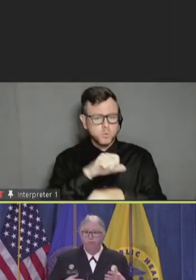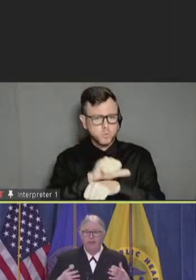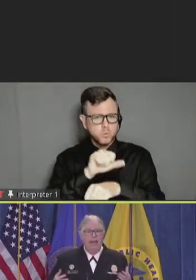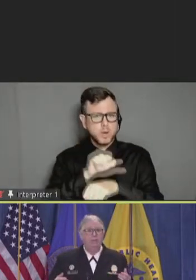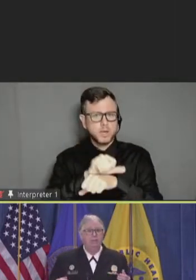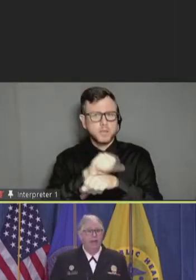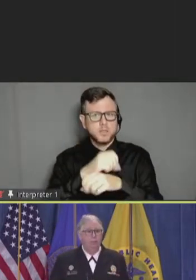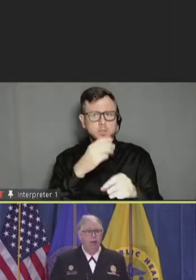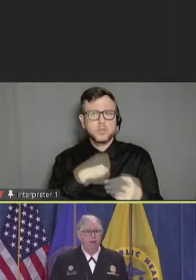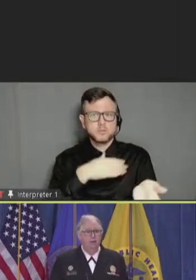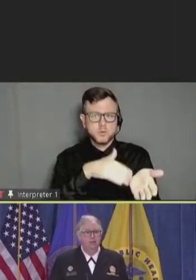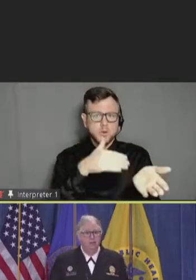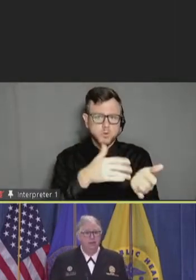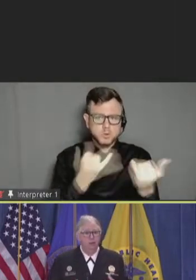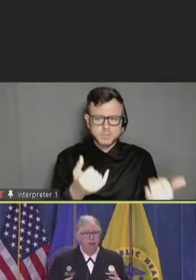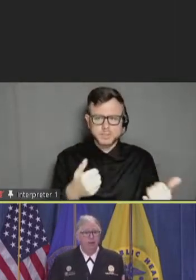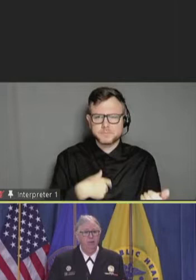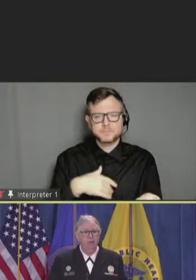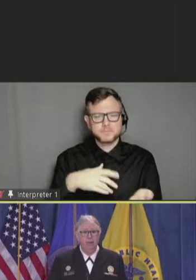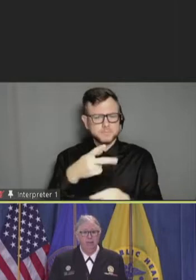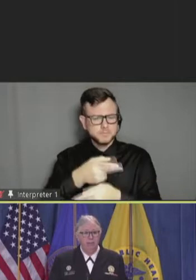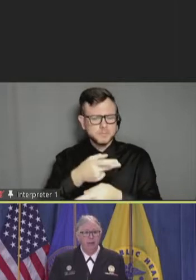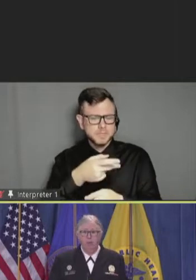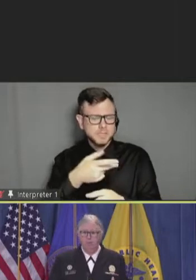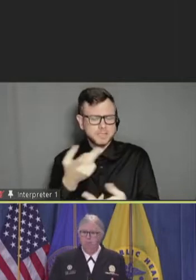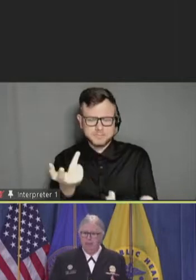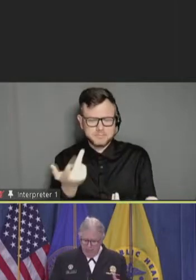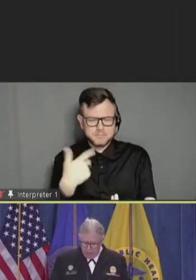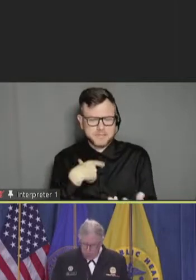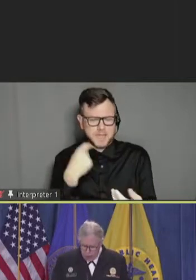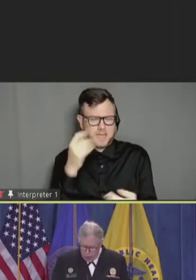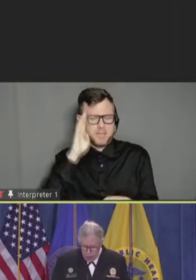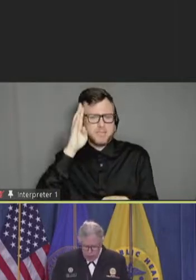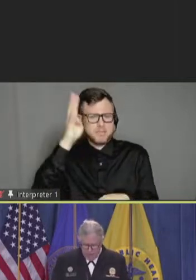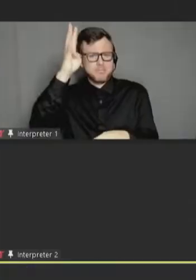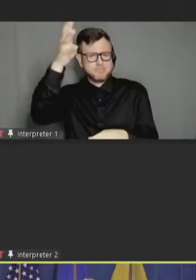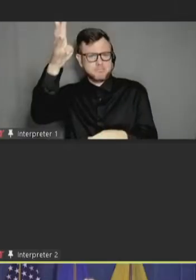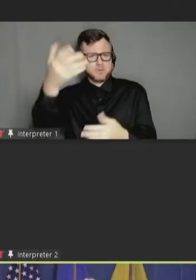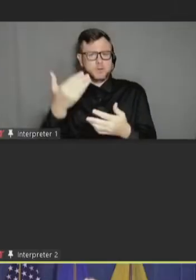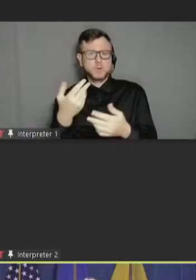think outside the box, they think creatively, and come up with at least two new steps to